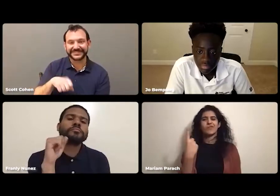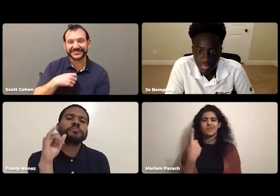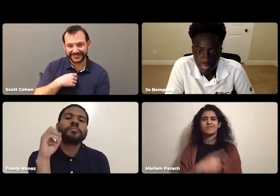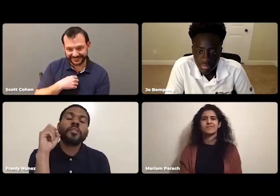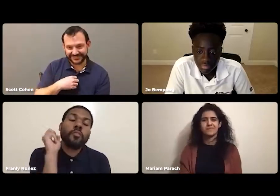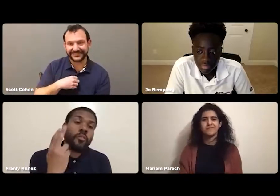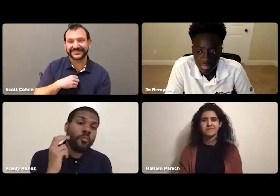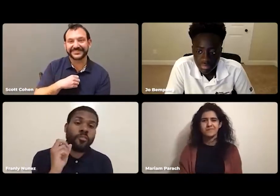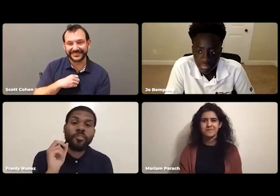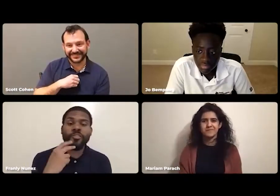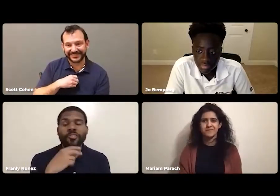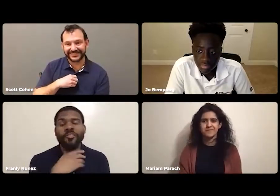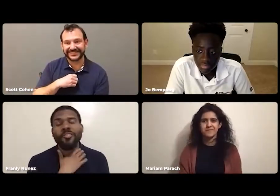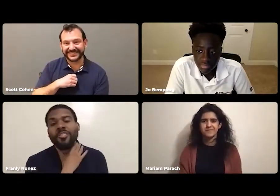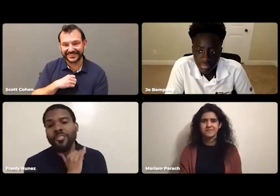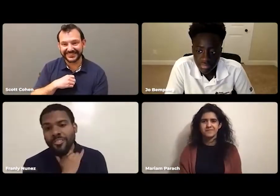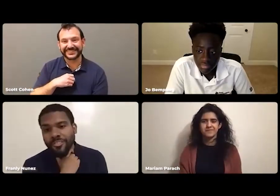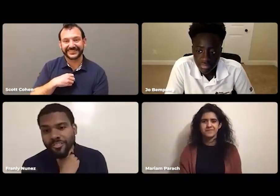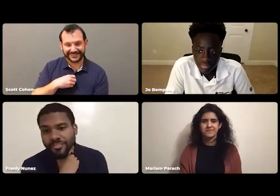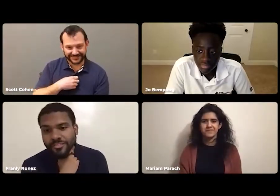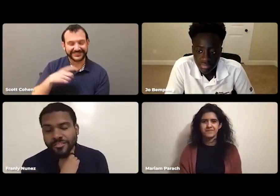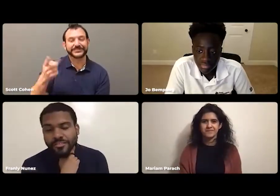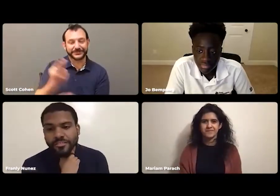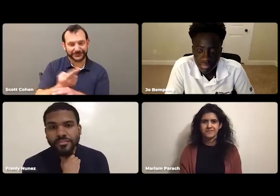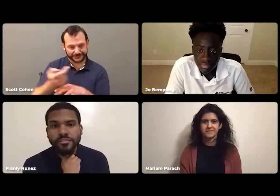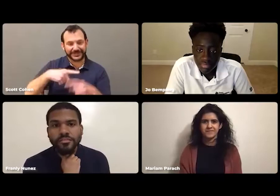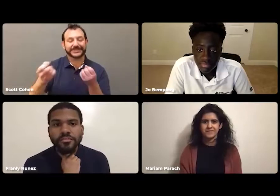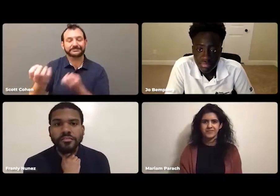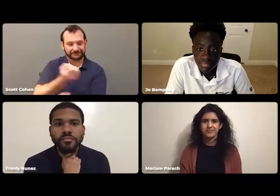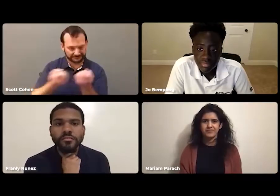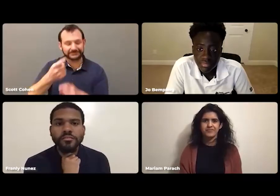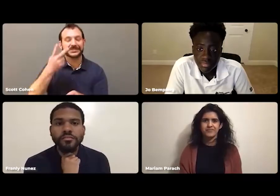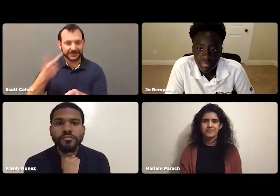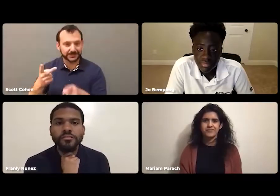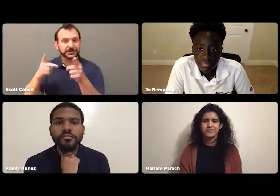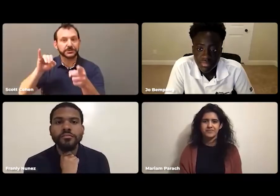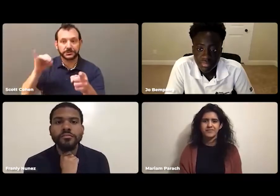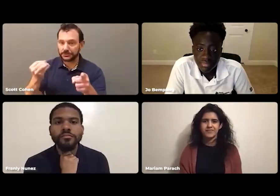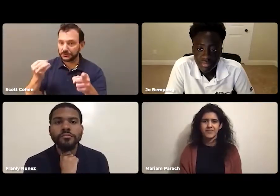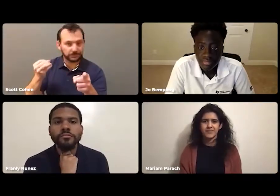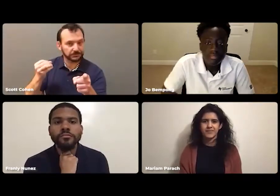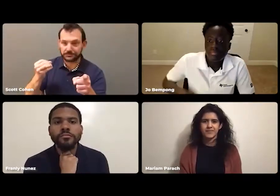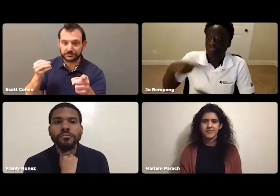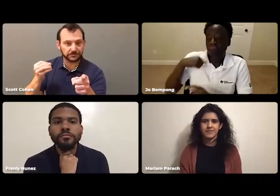Yes, I've seen that one.